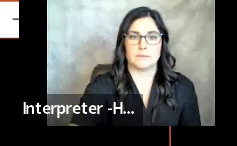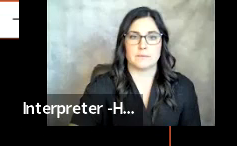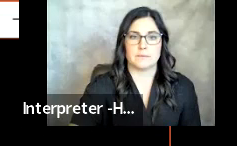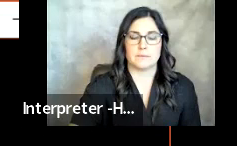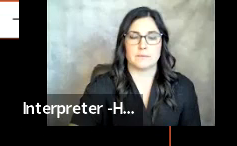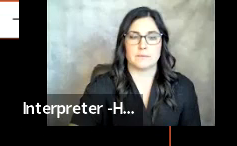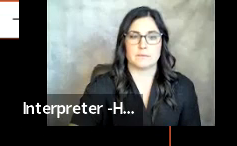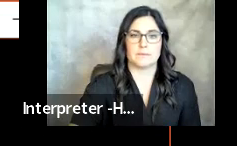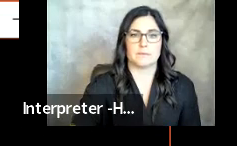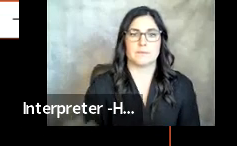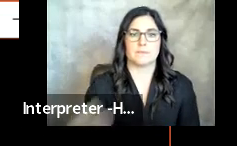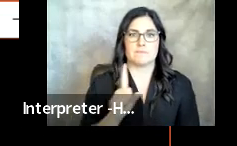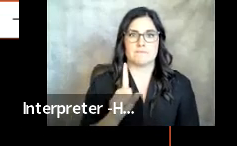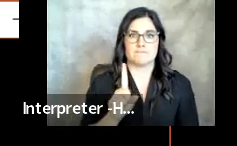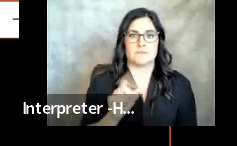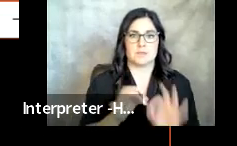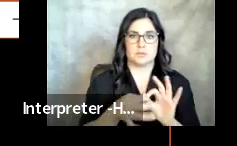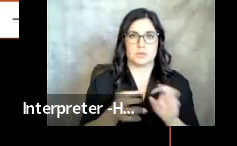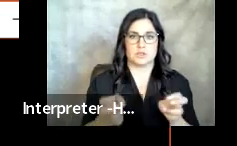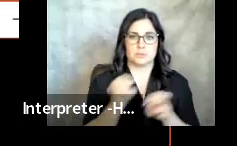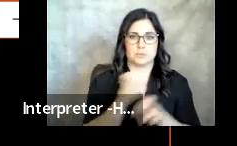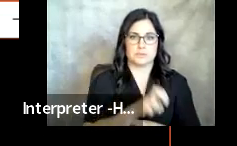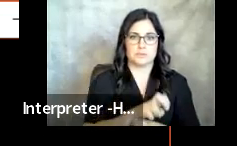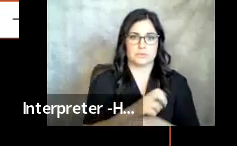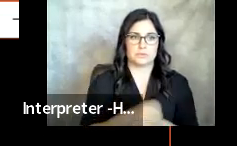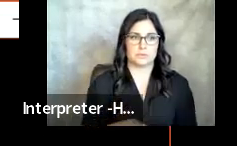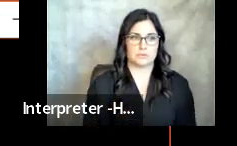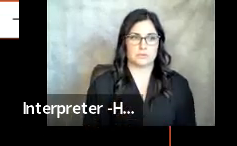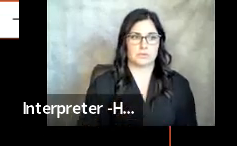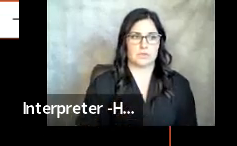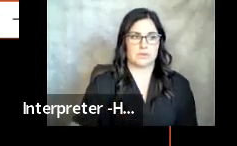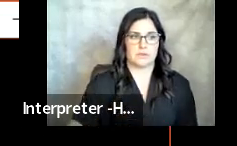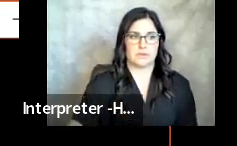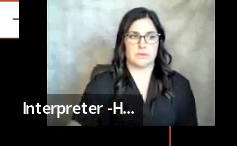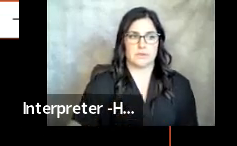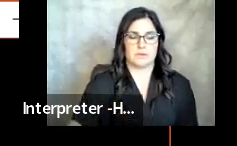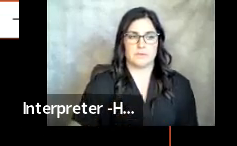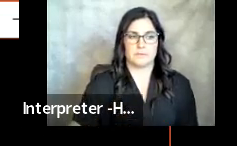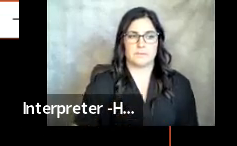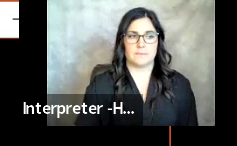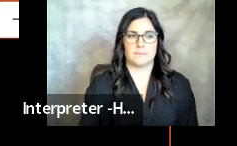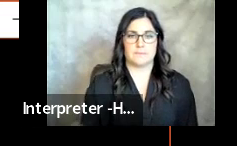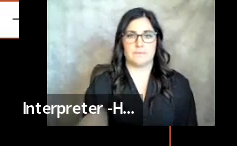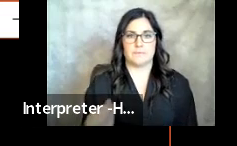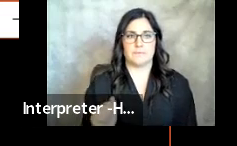Well, there is a loophole in this, and we'll get to that. In a minute.